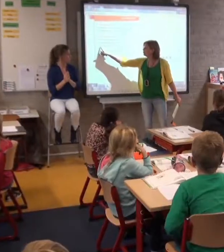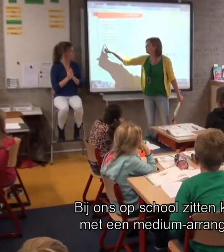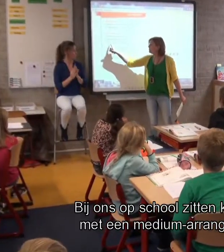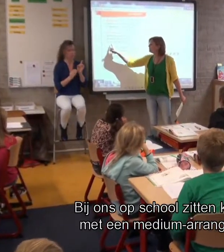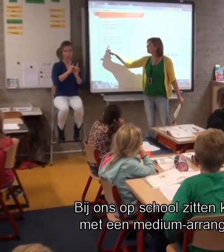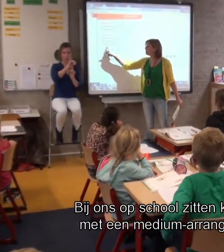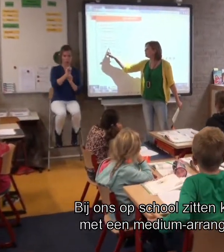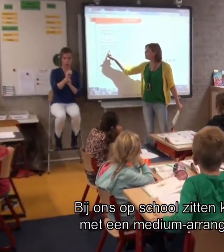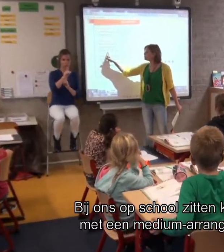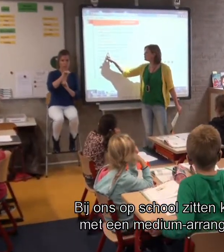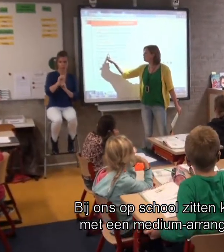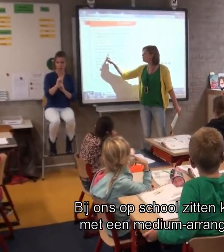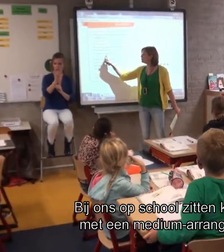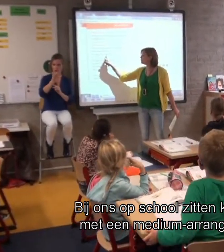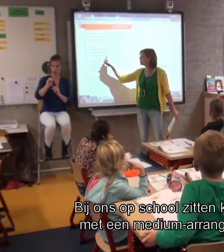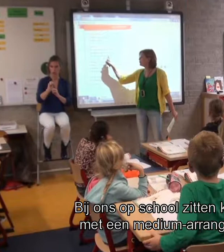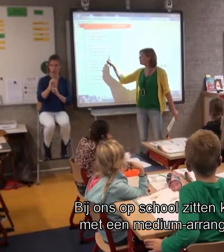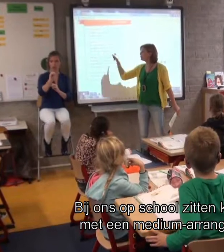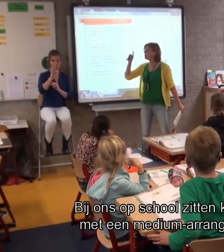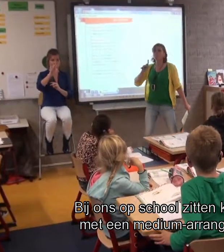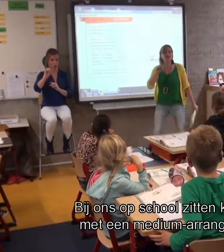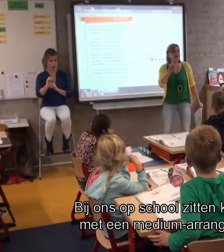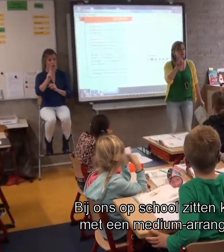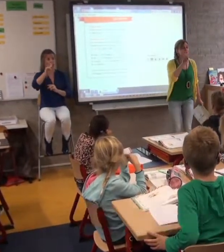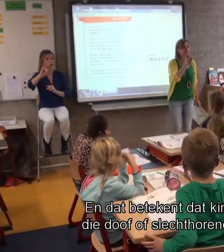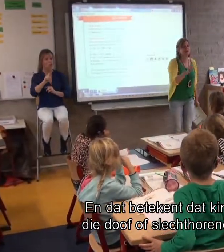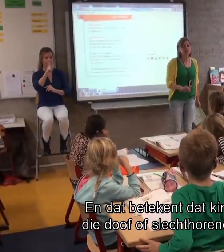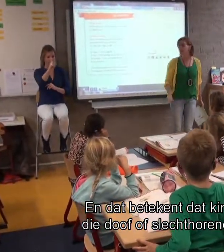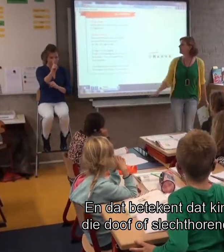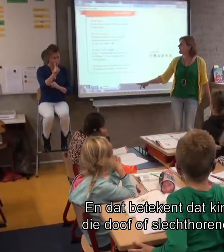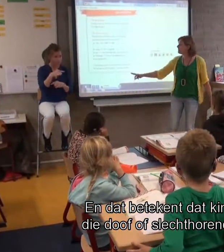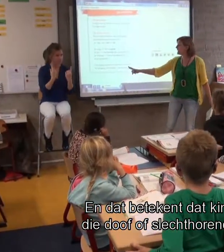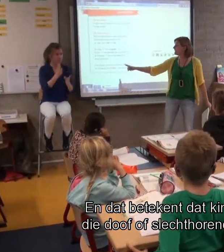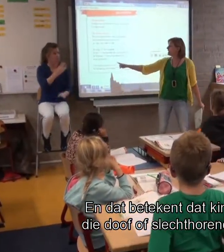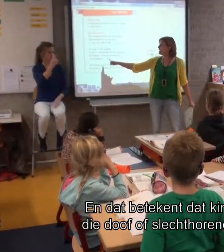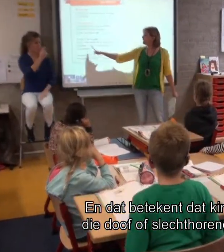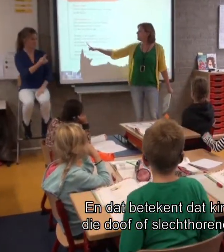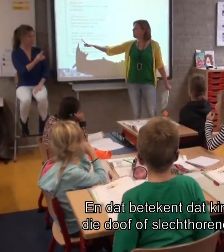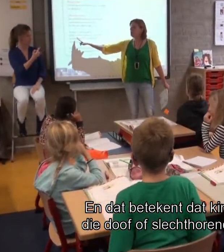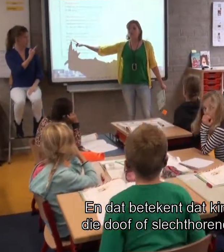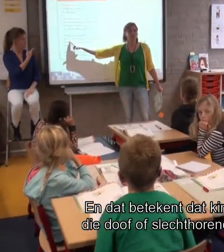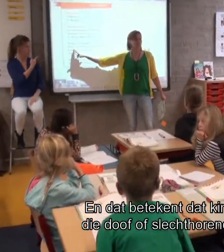Children with a medium support program attend our school. And this means that the children who are deaf or hard-of-hearing...